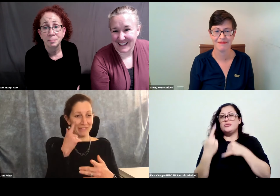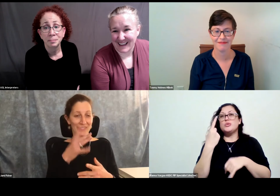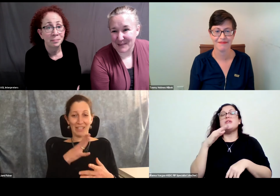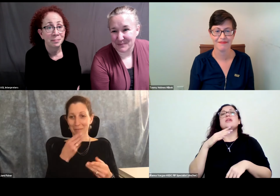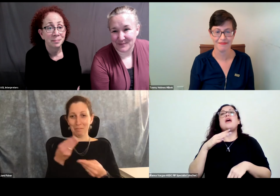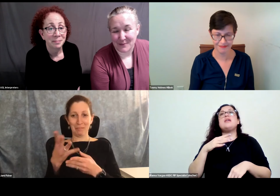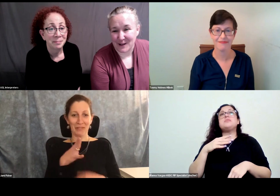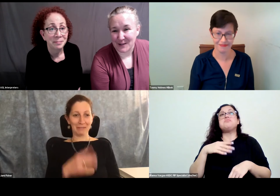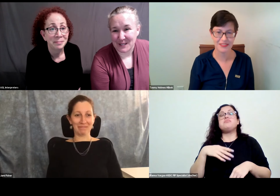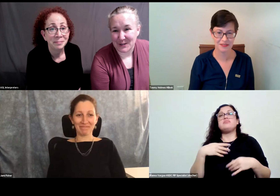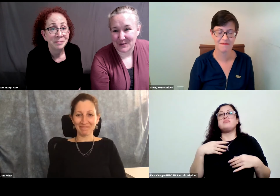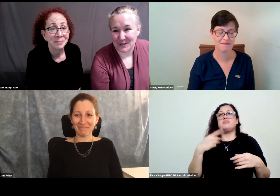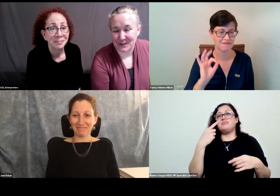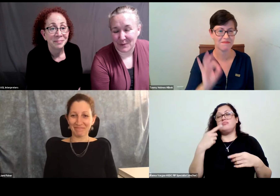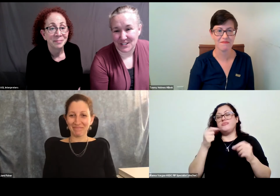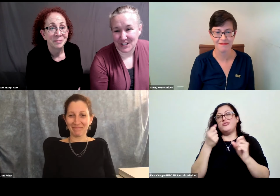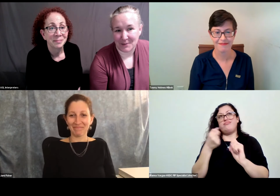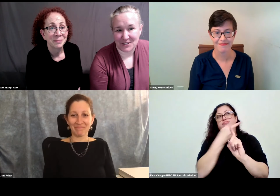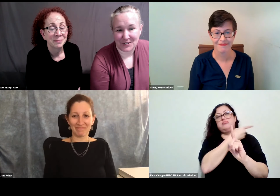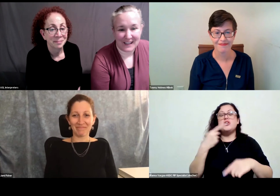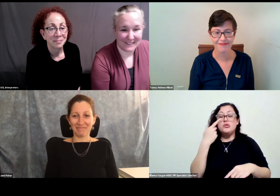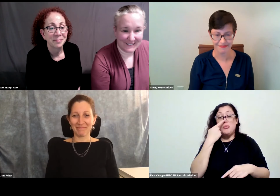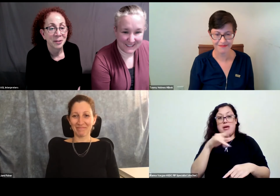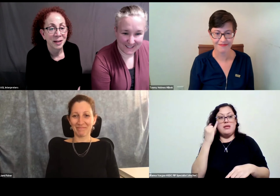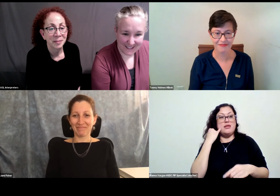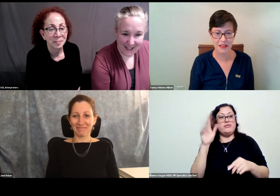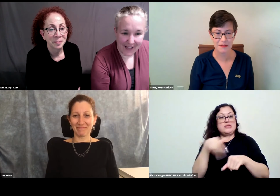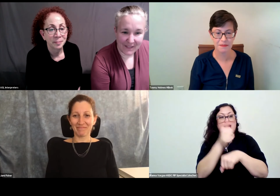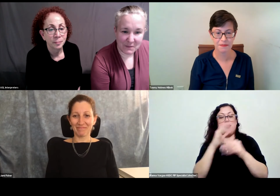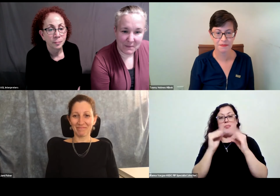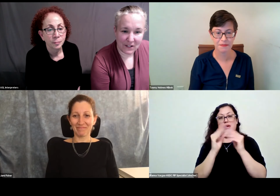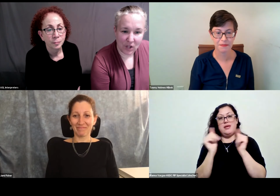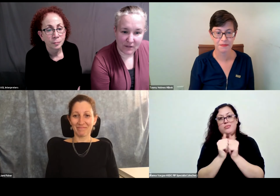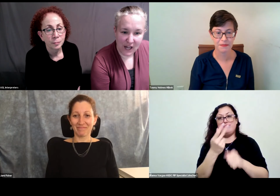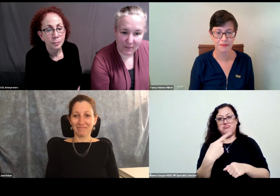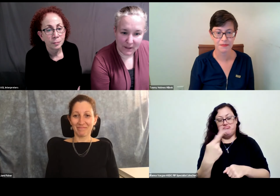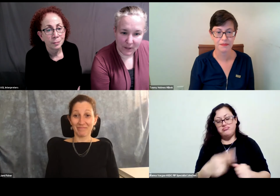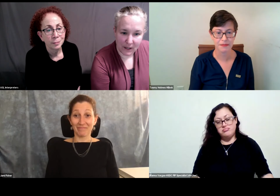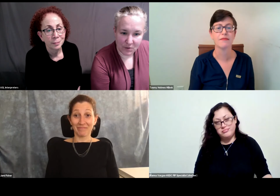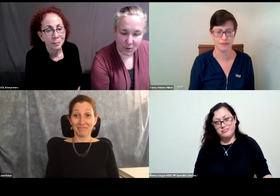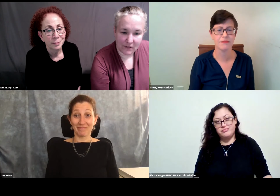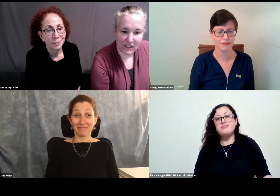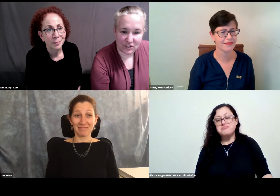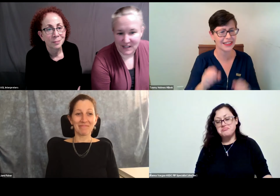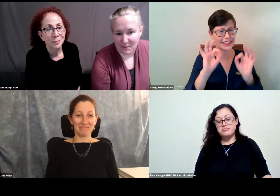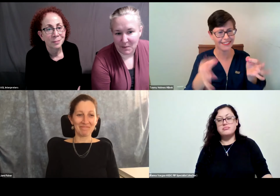And i'm following you if you want me to share them, I certainly can and then this might be a little off topic, but I was wondering if we could just set up a meeting